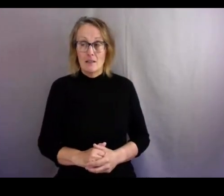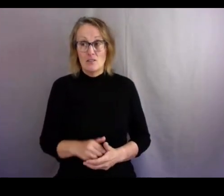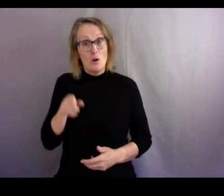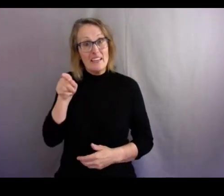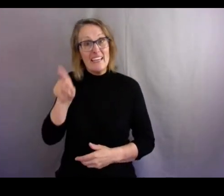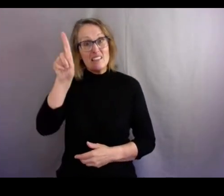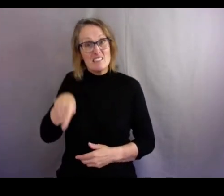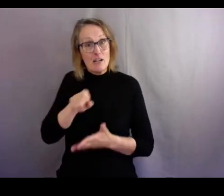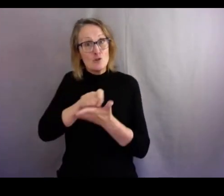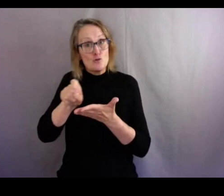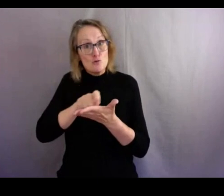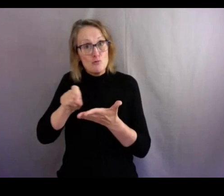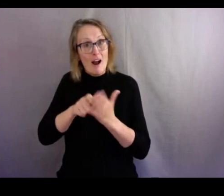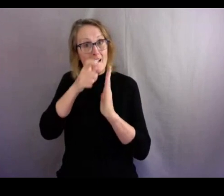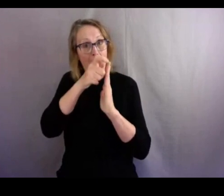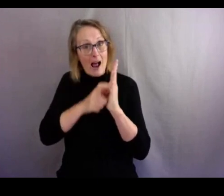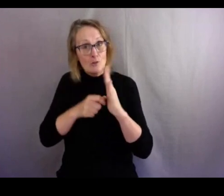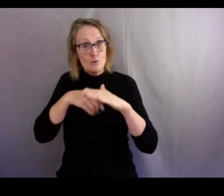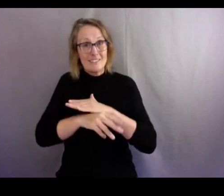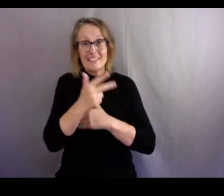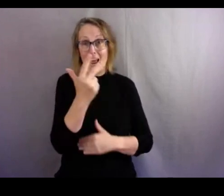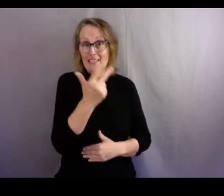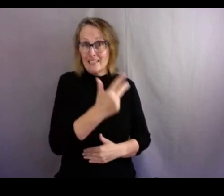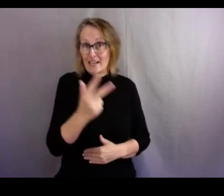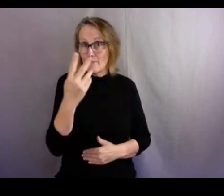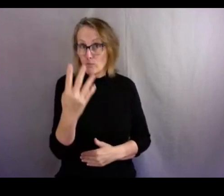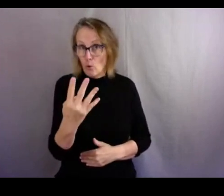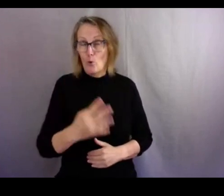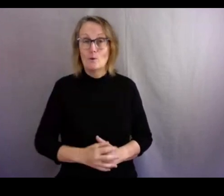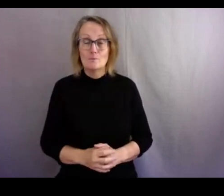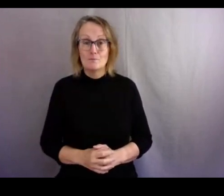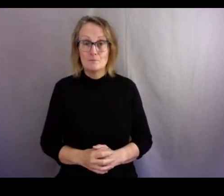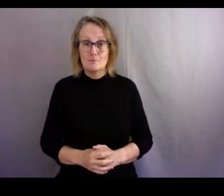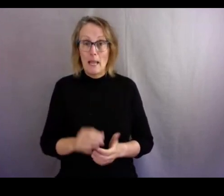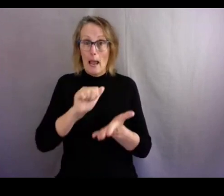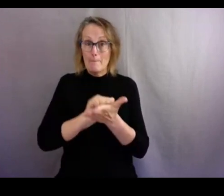and a few short texts in 1894 and published his first text in Paris.